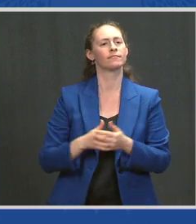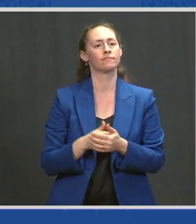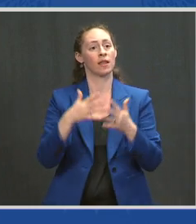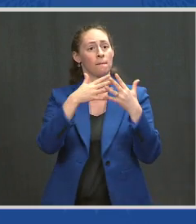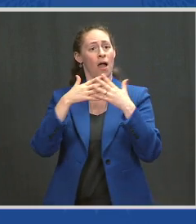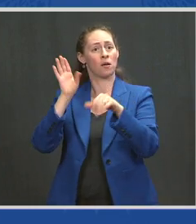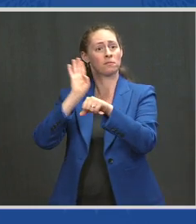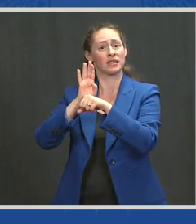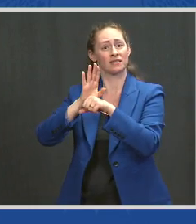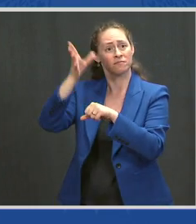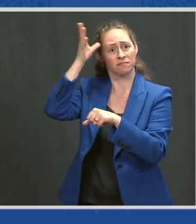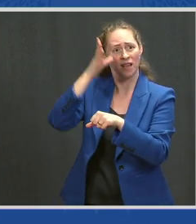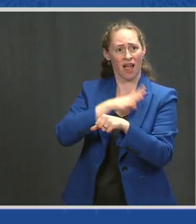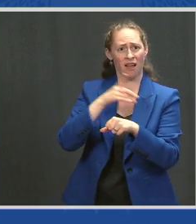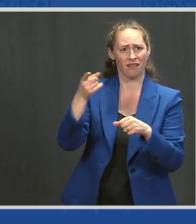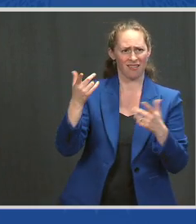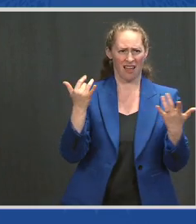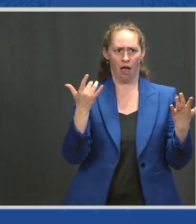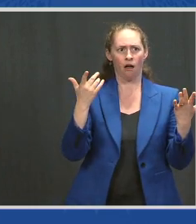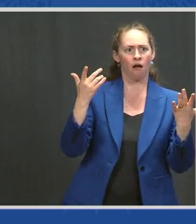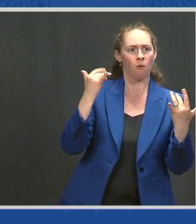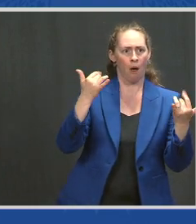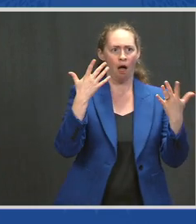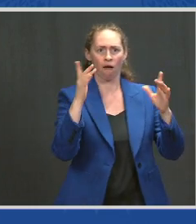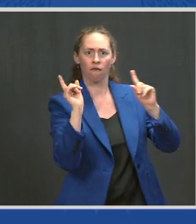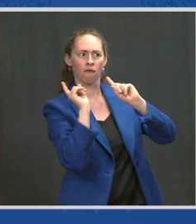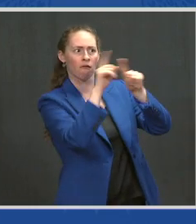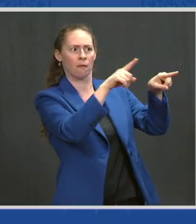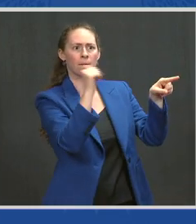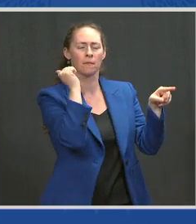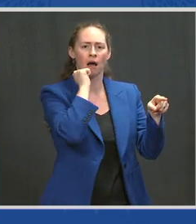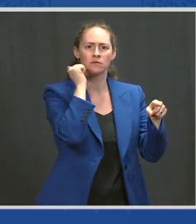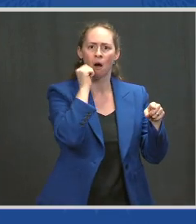They don't want to hang around in Moscow. I mean, I -- look, guys,